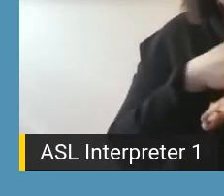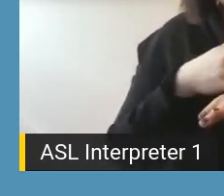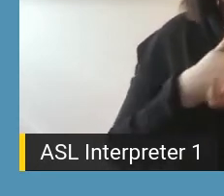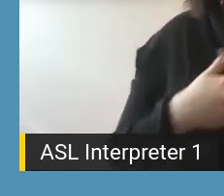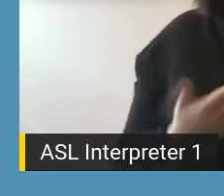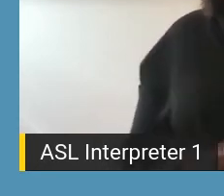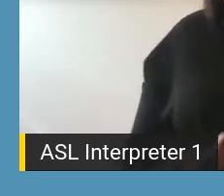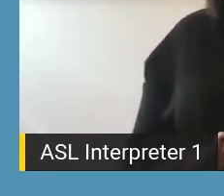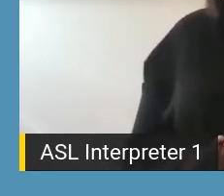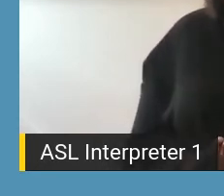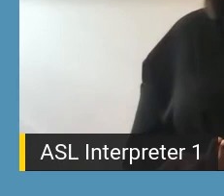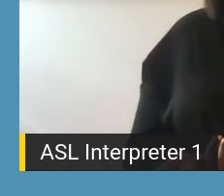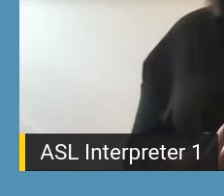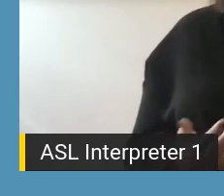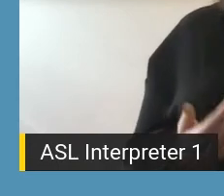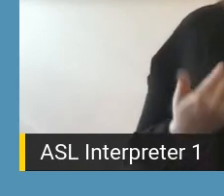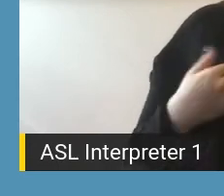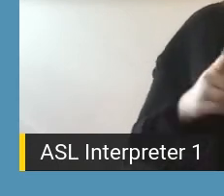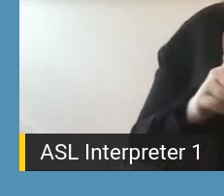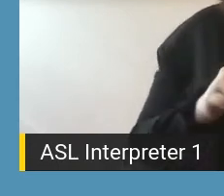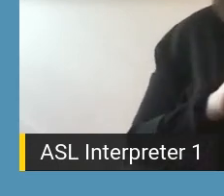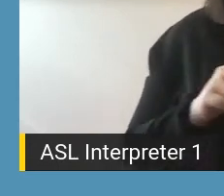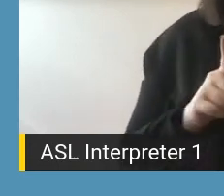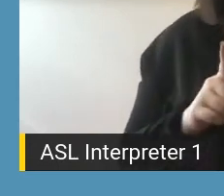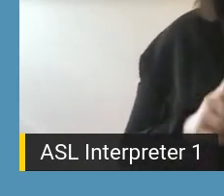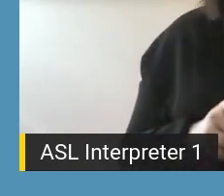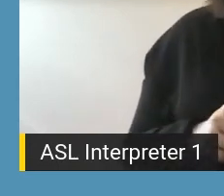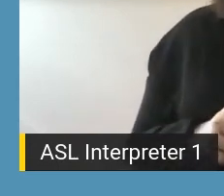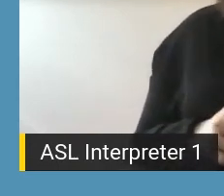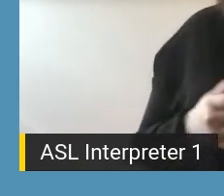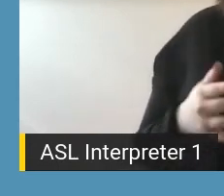you have shortcuts to make transcripts faster or software subscriptions that are pretty